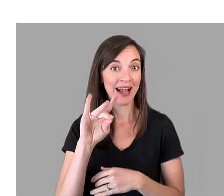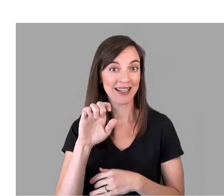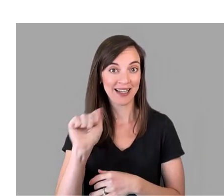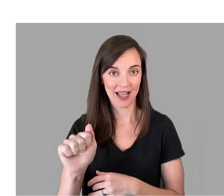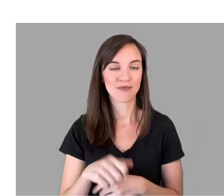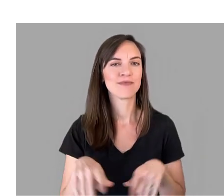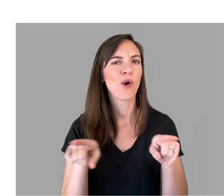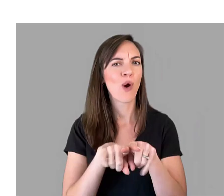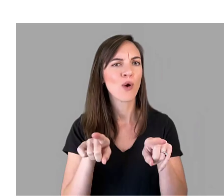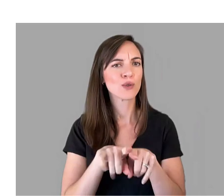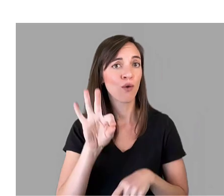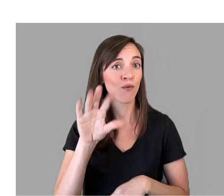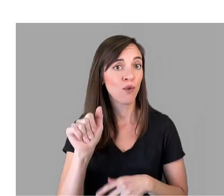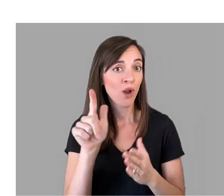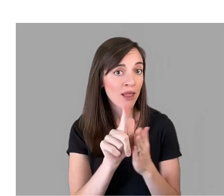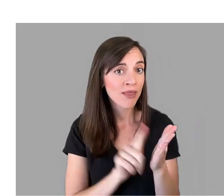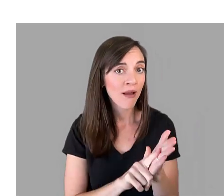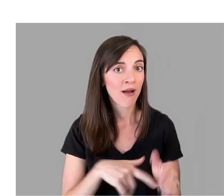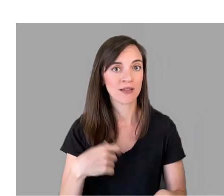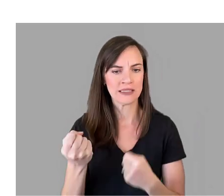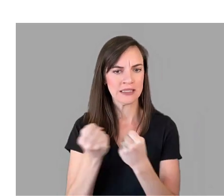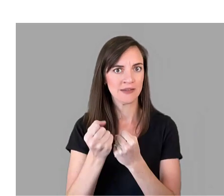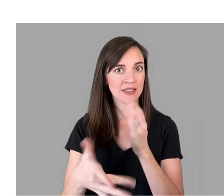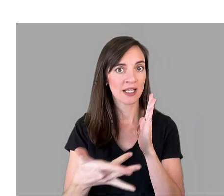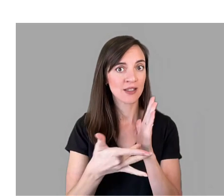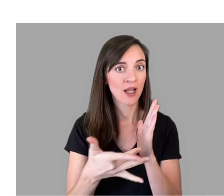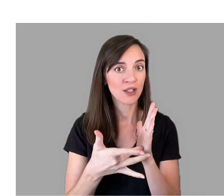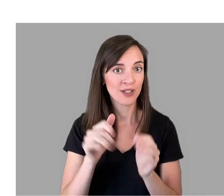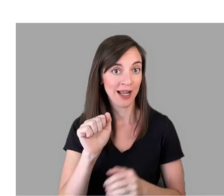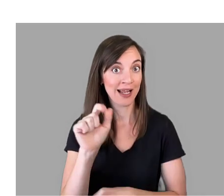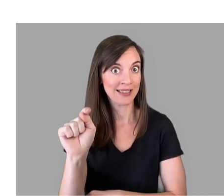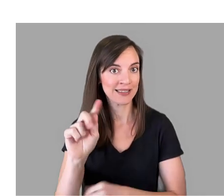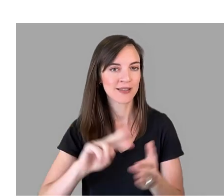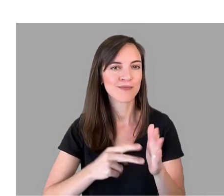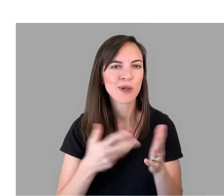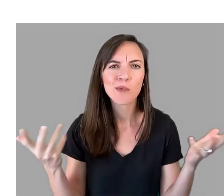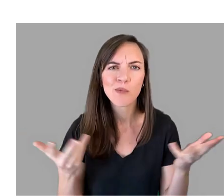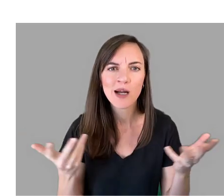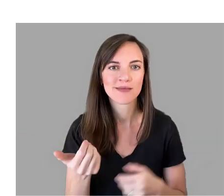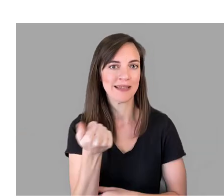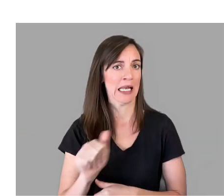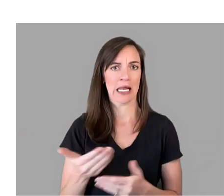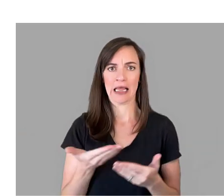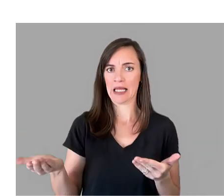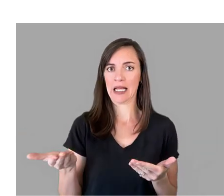defines assistive technology, or AT, as “any item, piece of equipment, or product system,